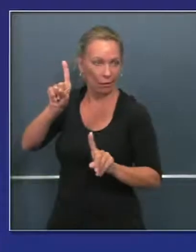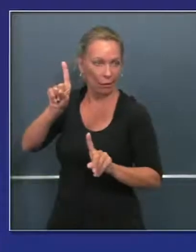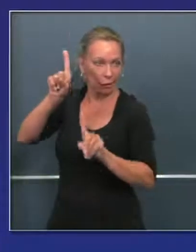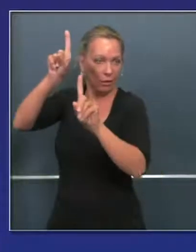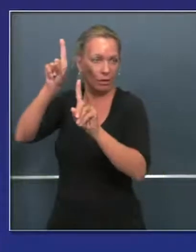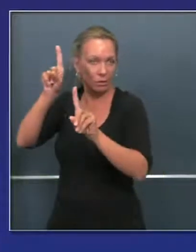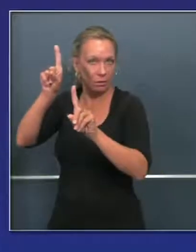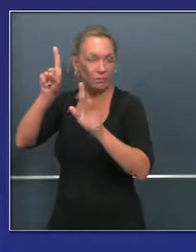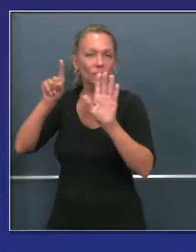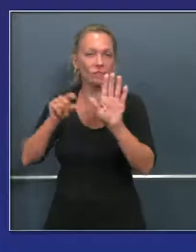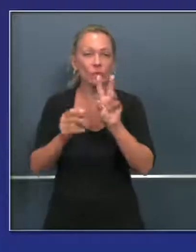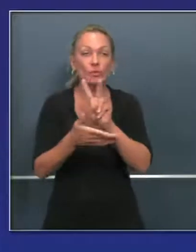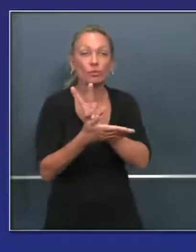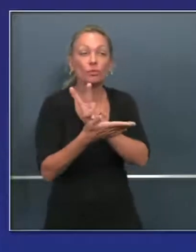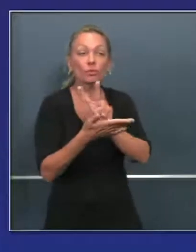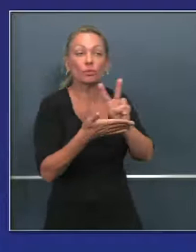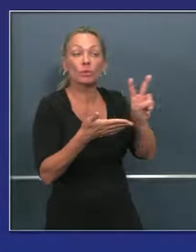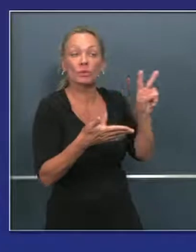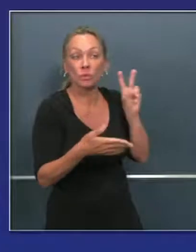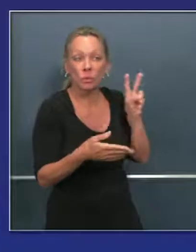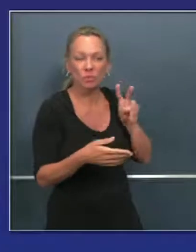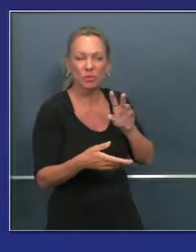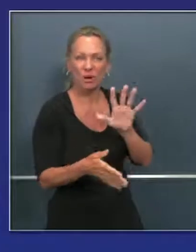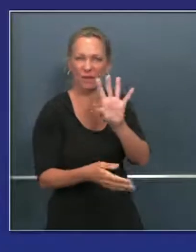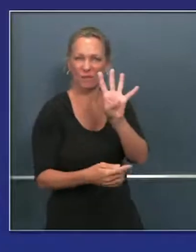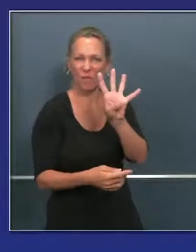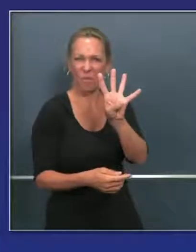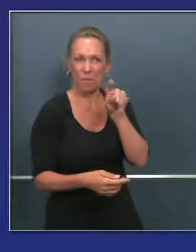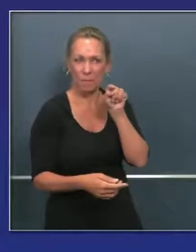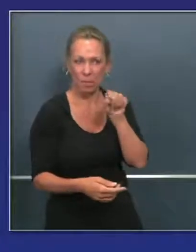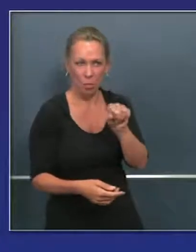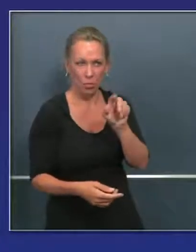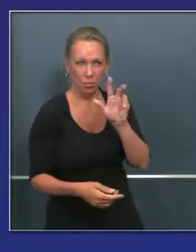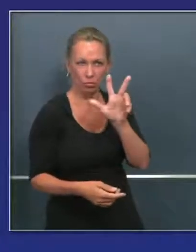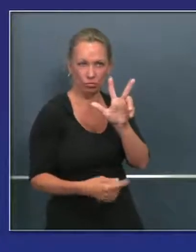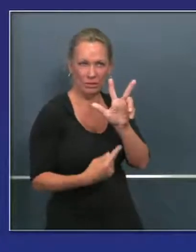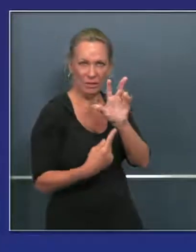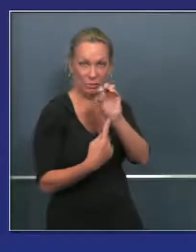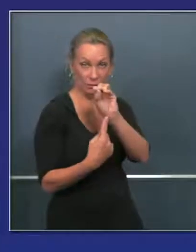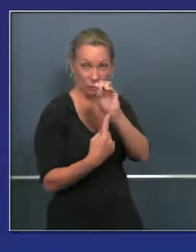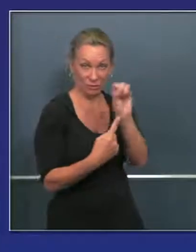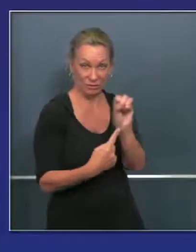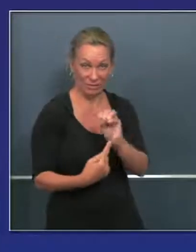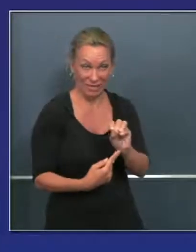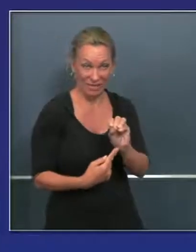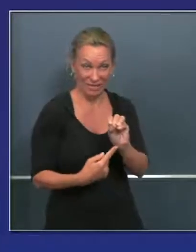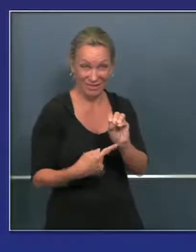economy as we saw the positivity rate remain very very stable number of hospitalizations and I see